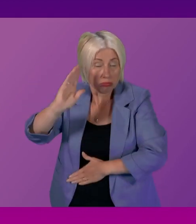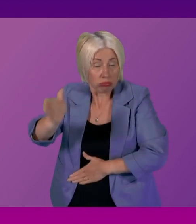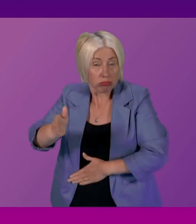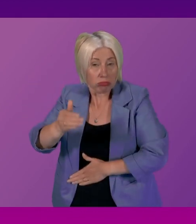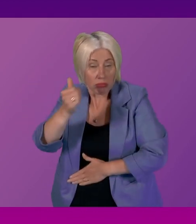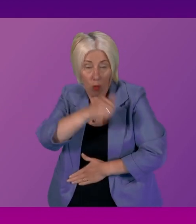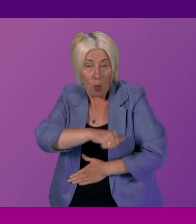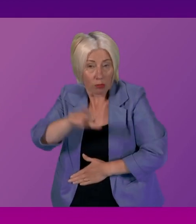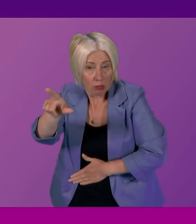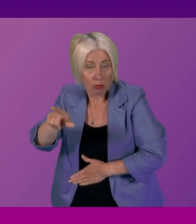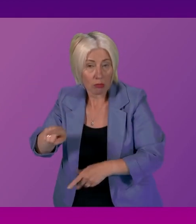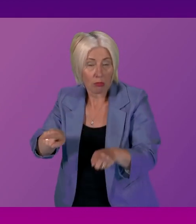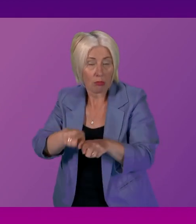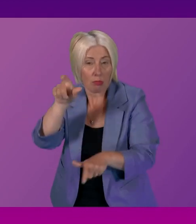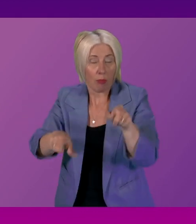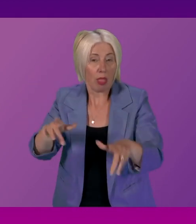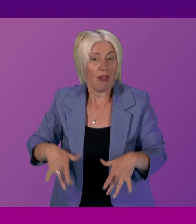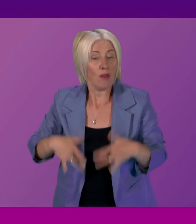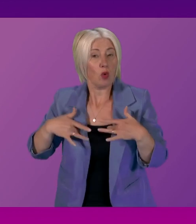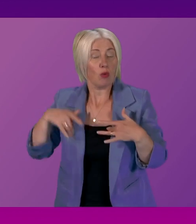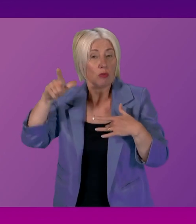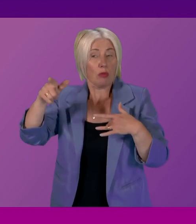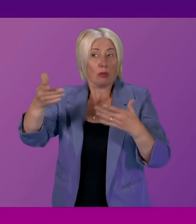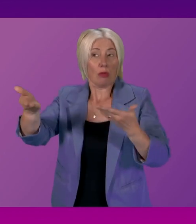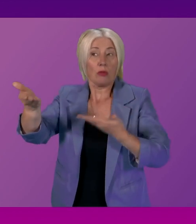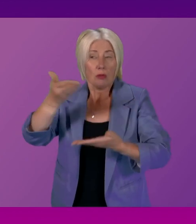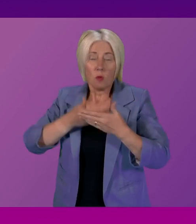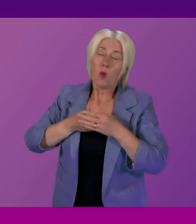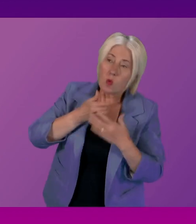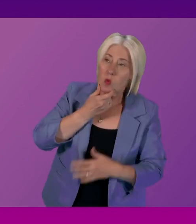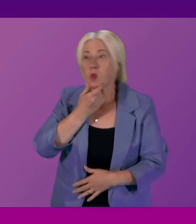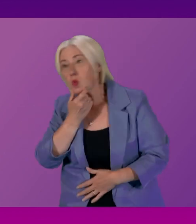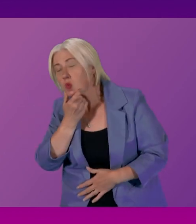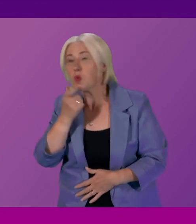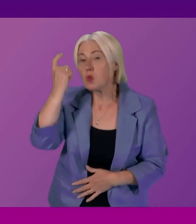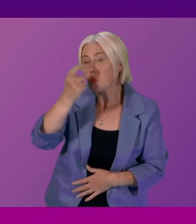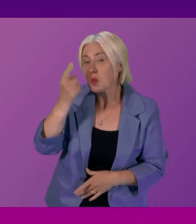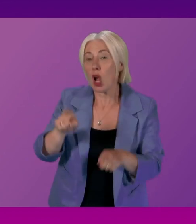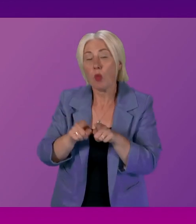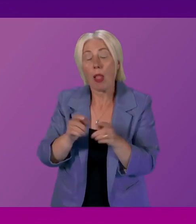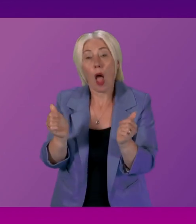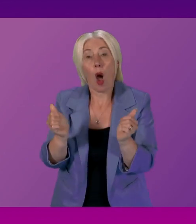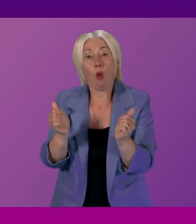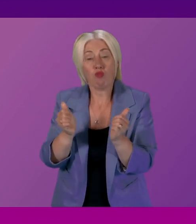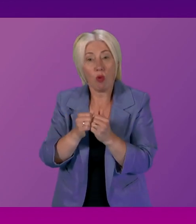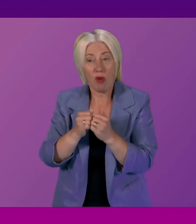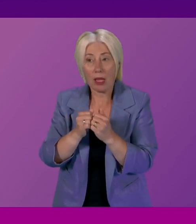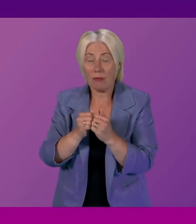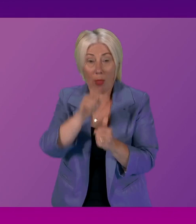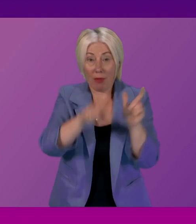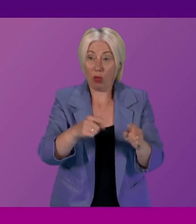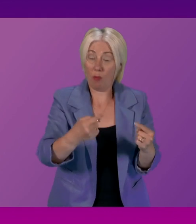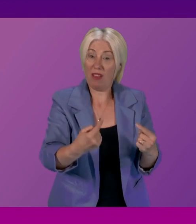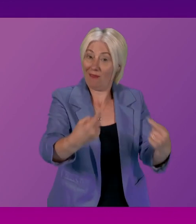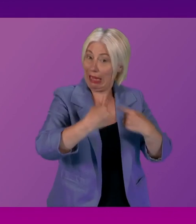opinion of the judiciary and give appropriate weight to the voices of victims and survivors,